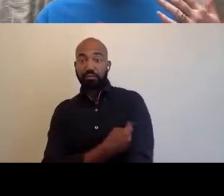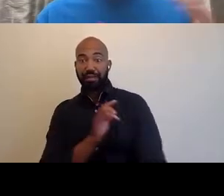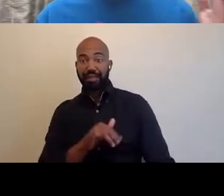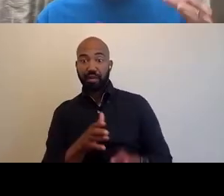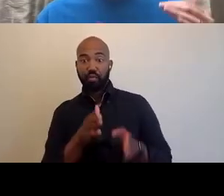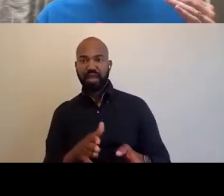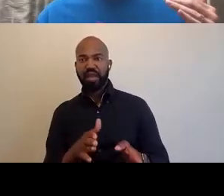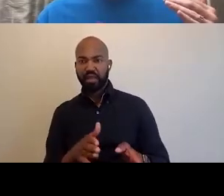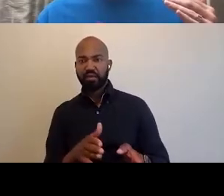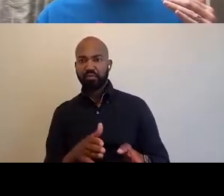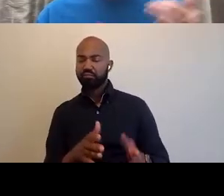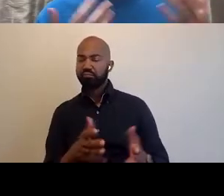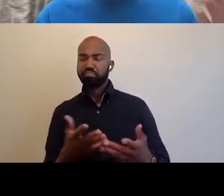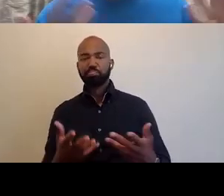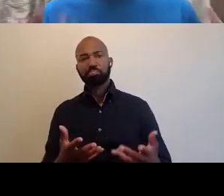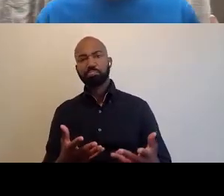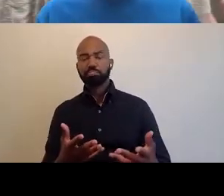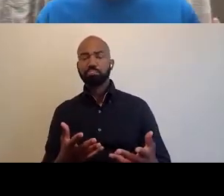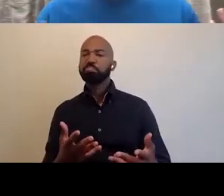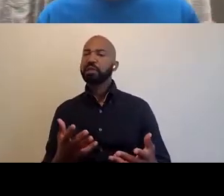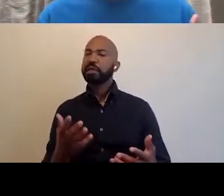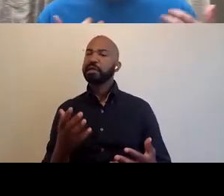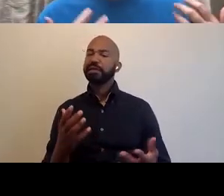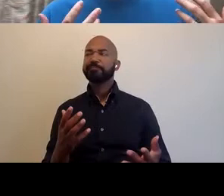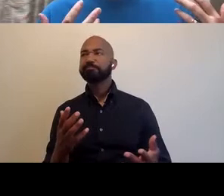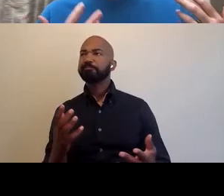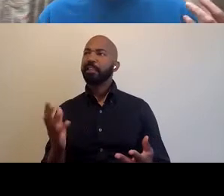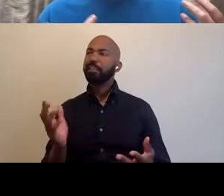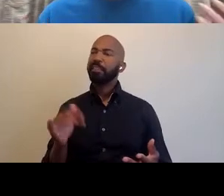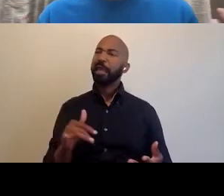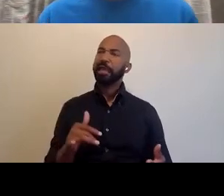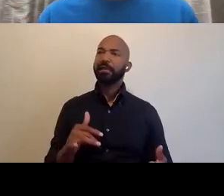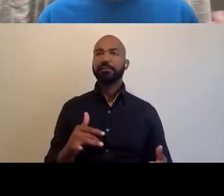the form that shows, or shows up, I guess, and really provides the biggest change.